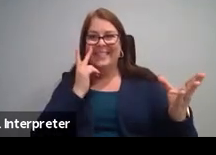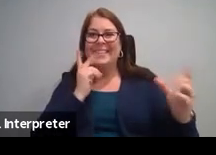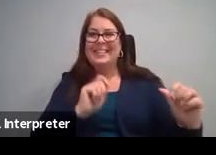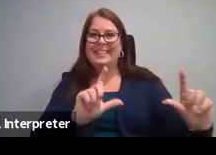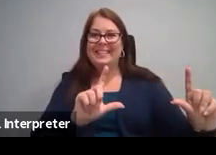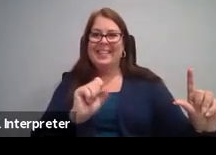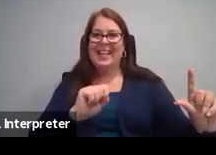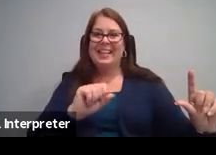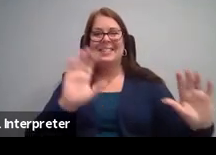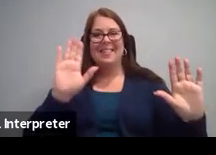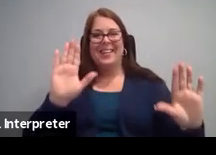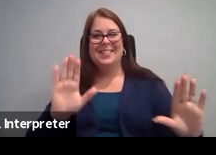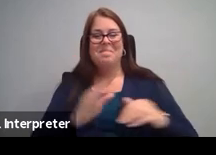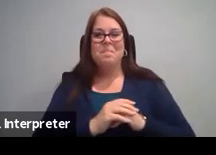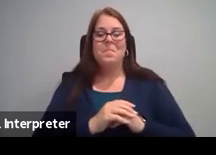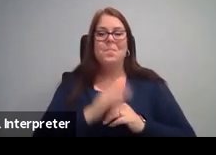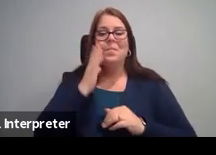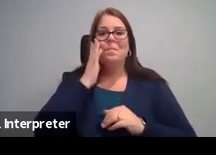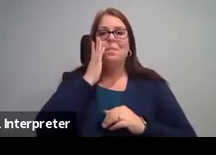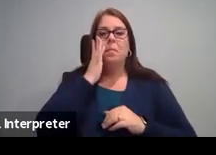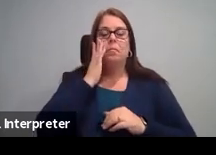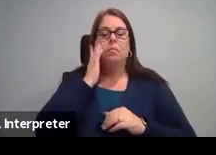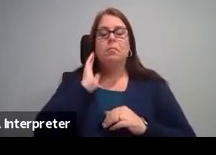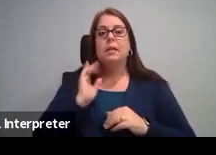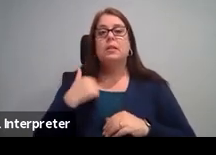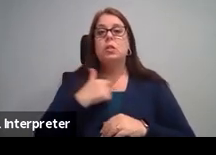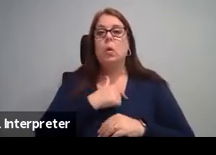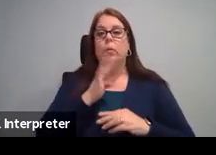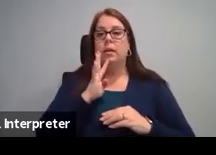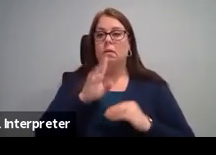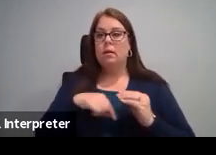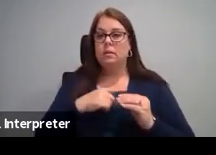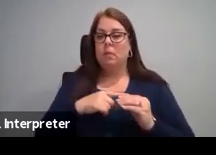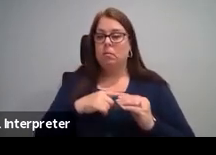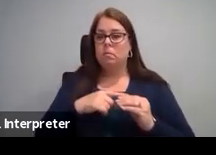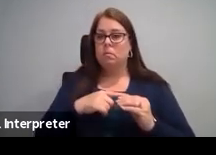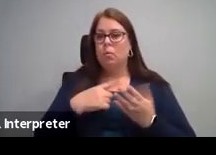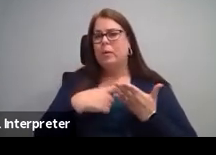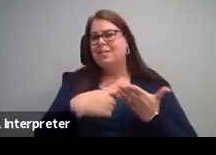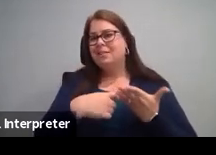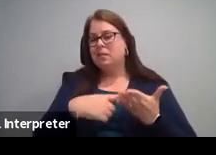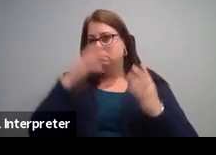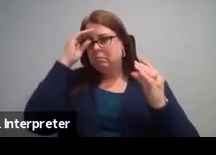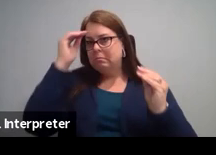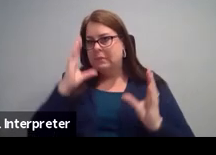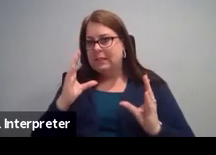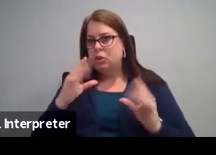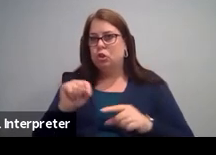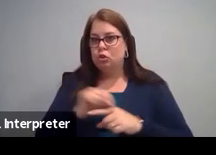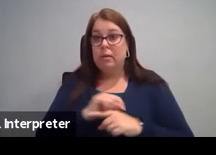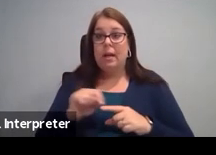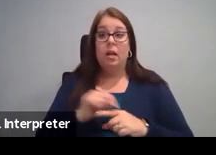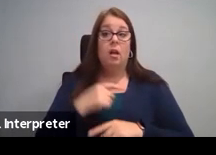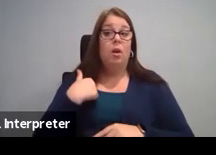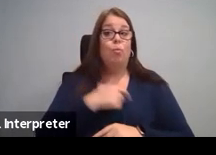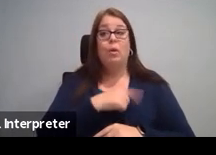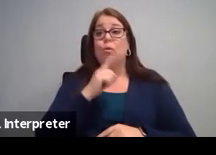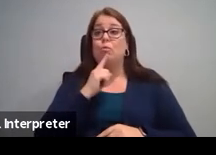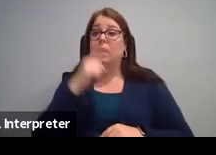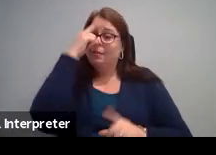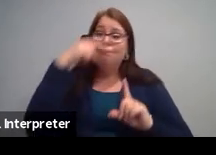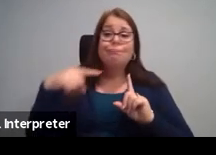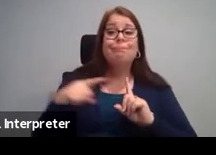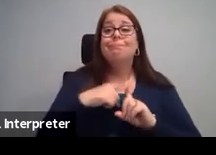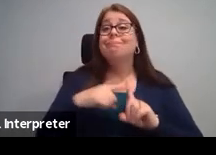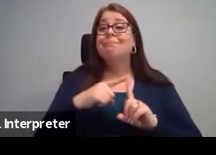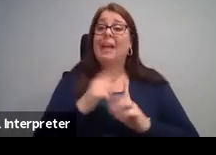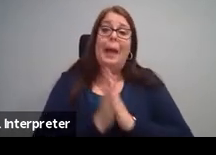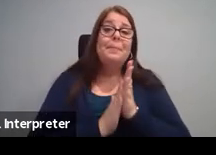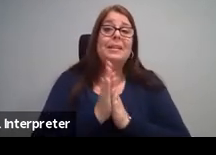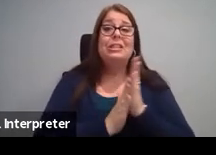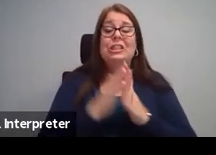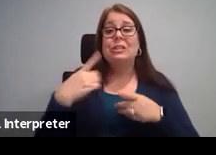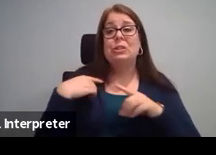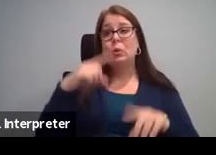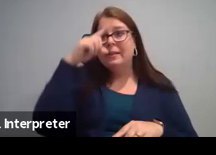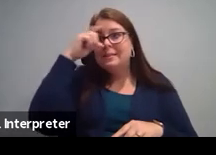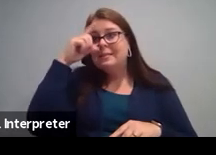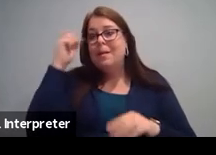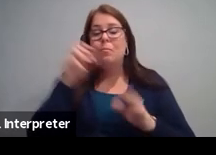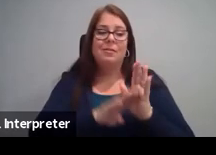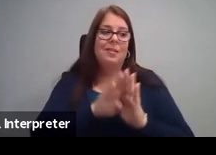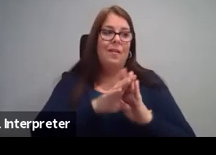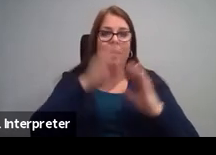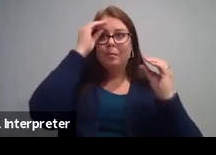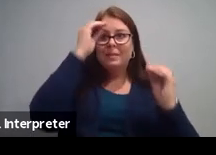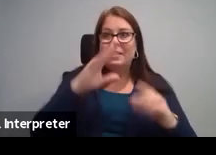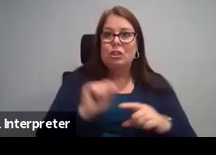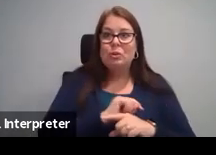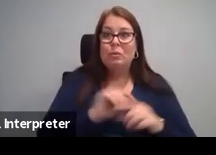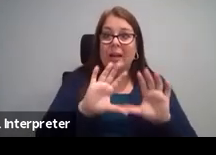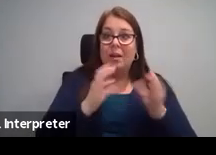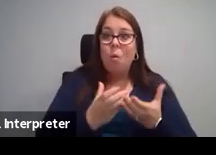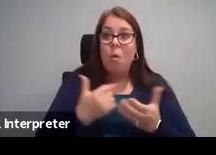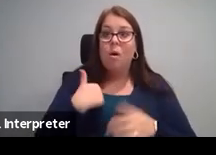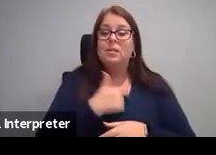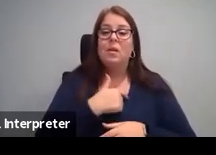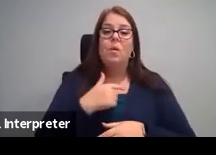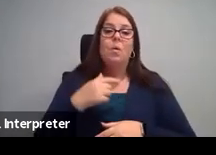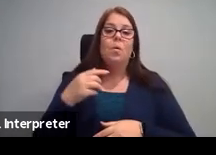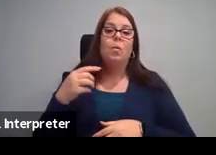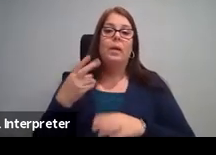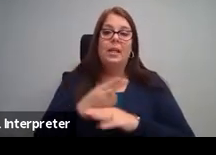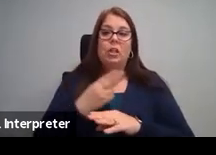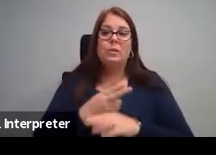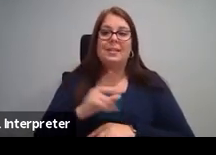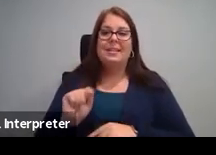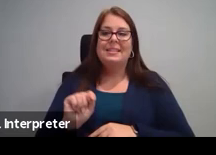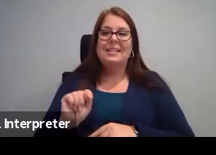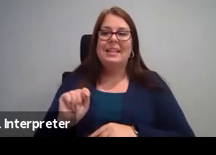Cathy Reznicek: Awesome. Okay. So we talked about teacher training and we were very, very ambitious at the beginning of the summer, and we're starting to put together a teacher training course. And you can see that we brought in the T three framework. This is something we've gone yes work.